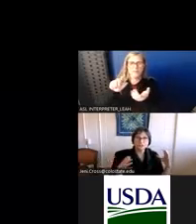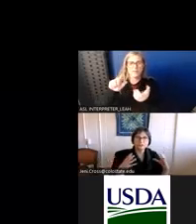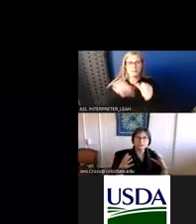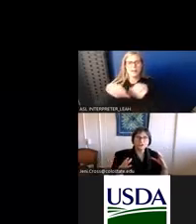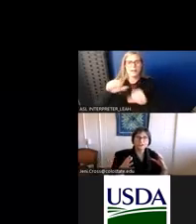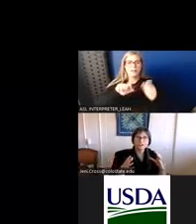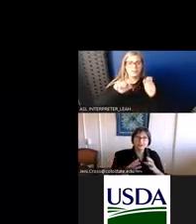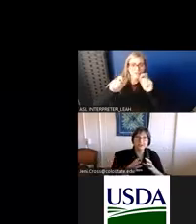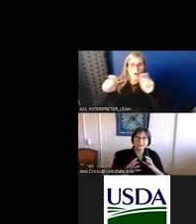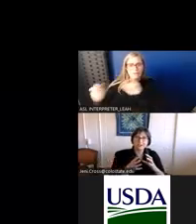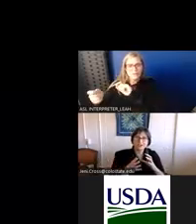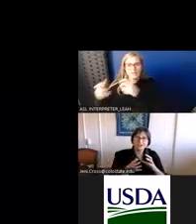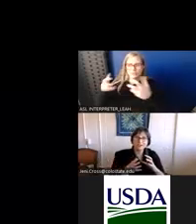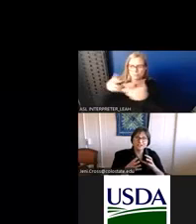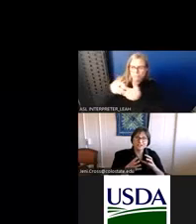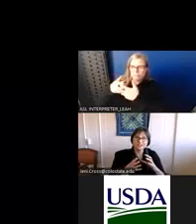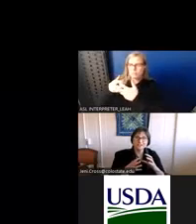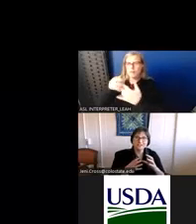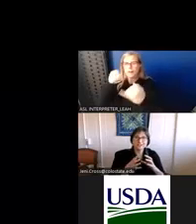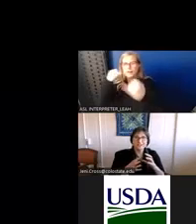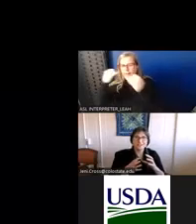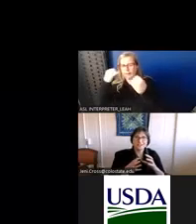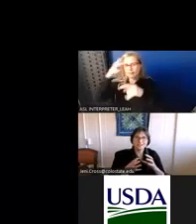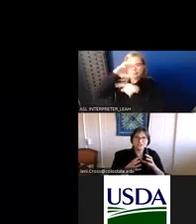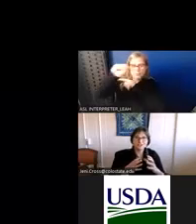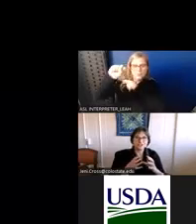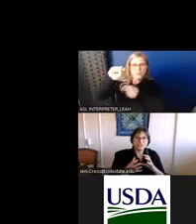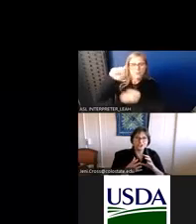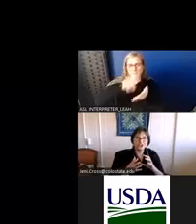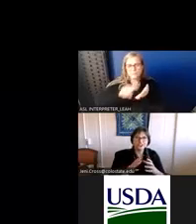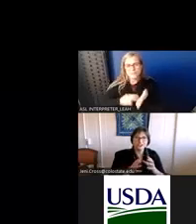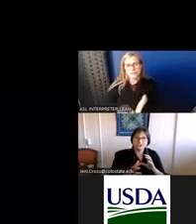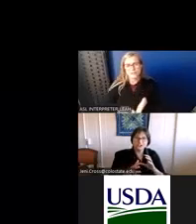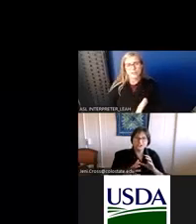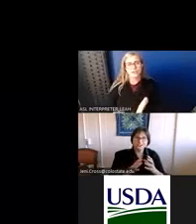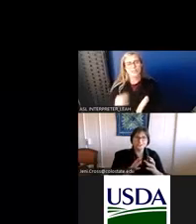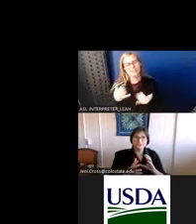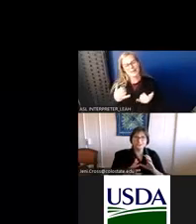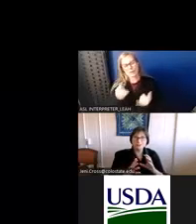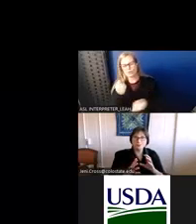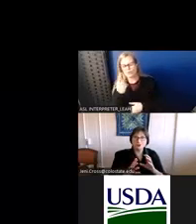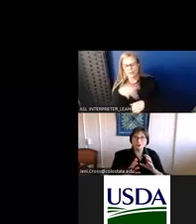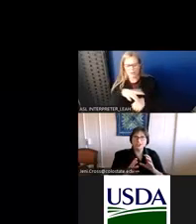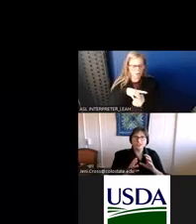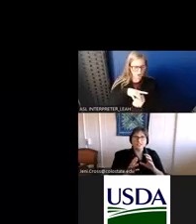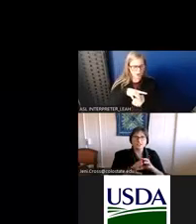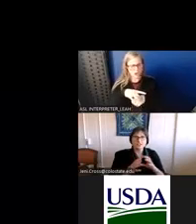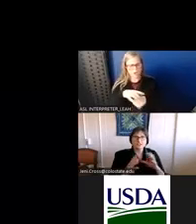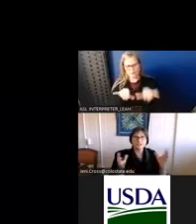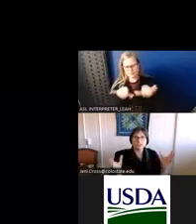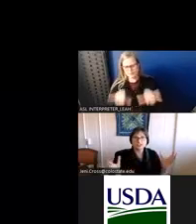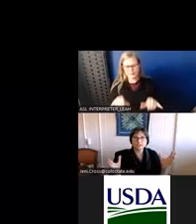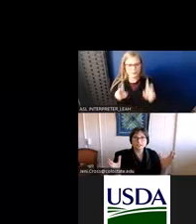And we've gone from kind of trying to understand the nature of the Earth and earth systems and people to really starting to